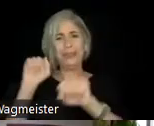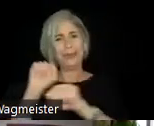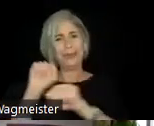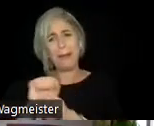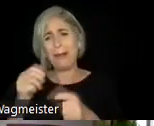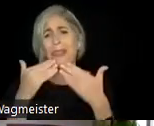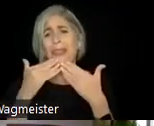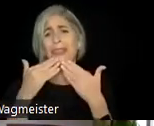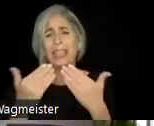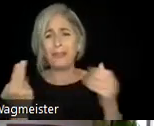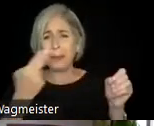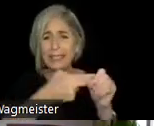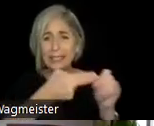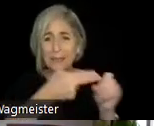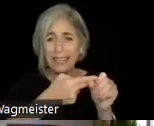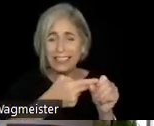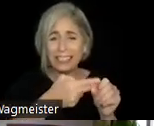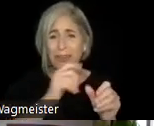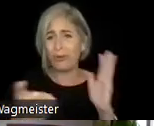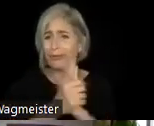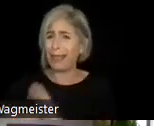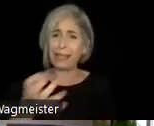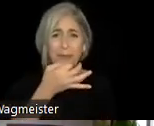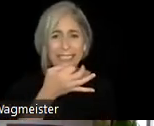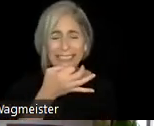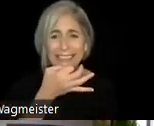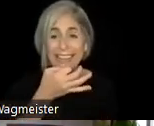This is Christopher. A wonderful summary over the last three days.